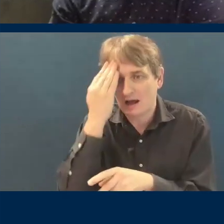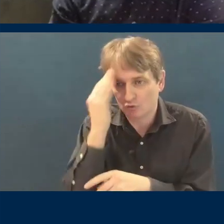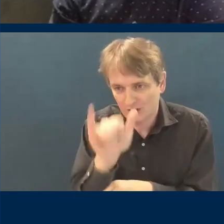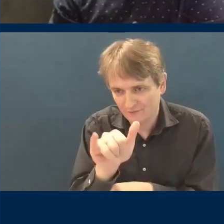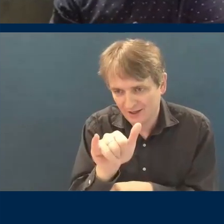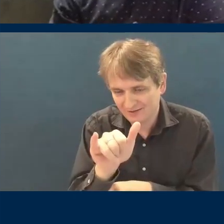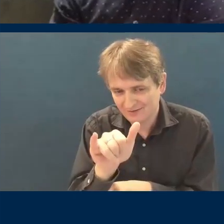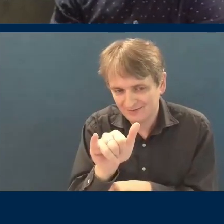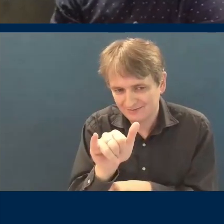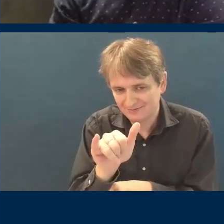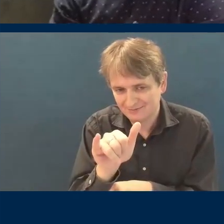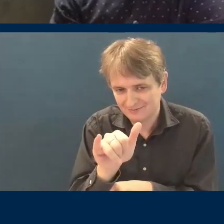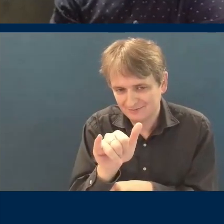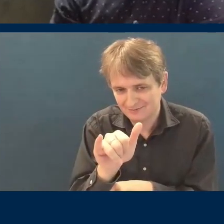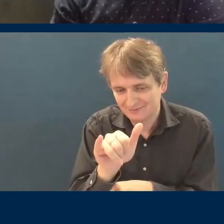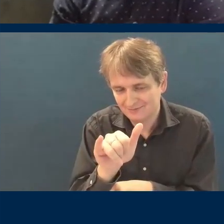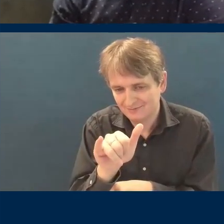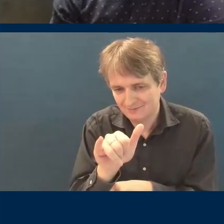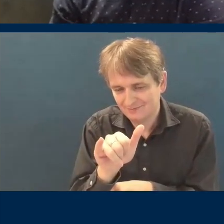so important. People need to be aware of that.